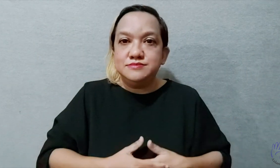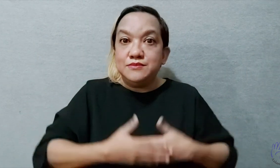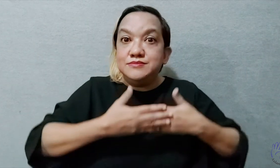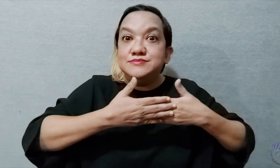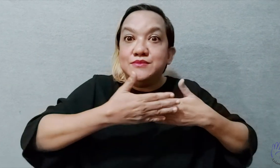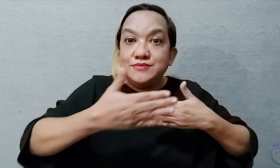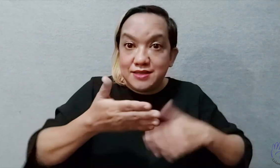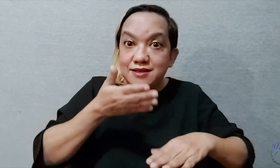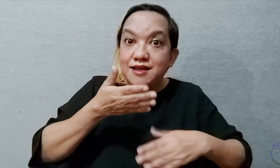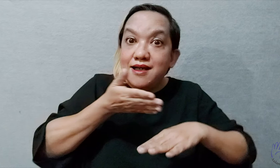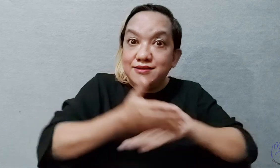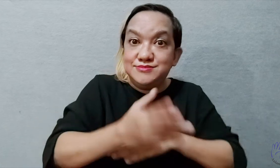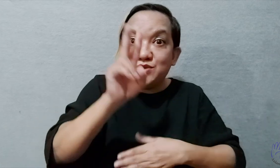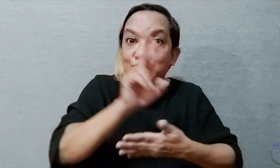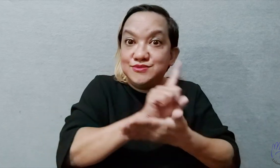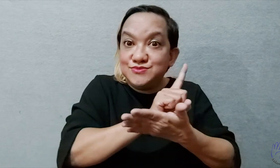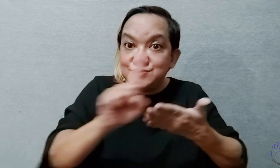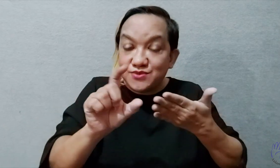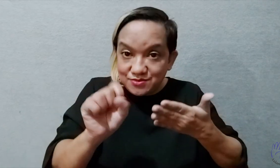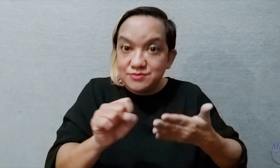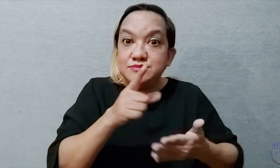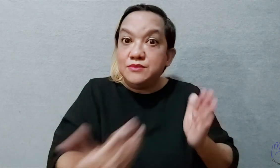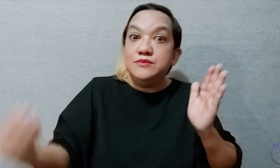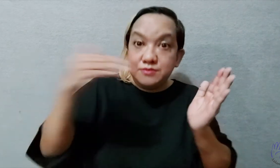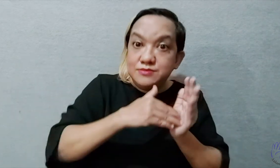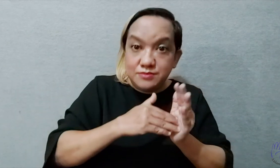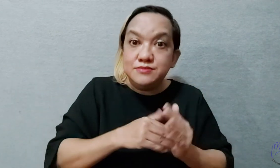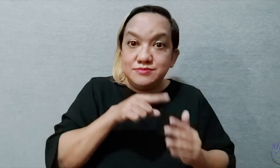Two weeks after the second reading passed,